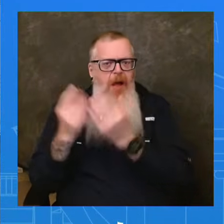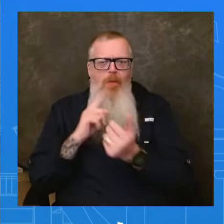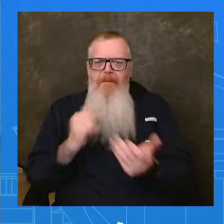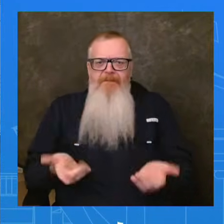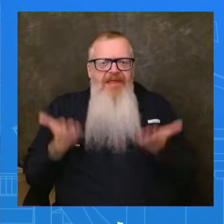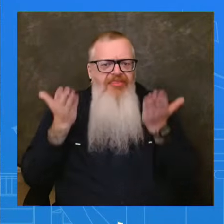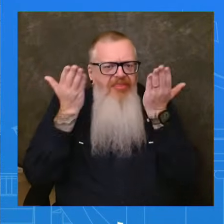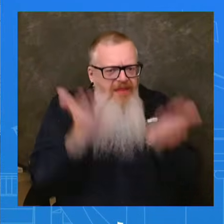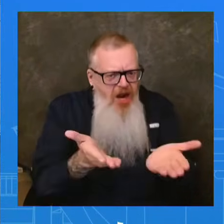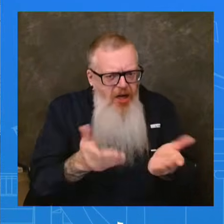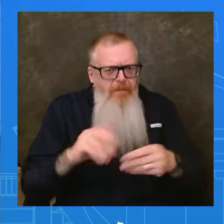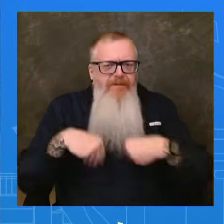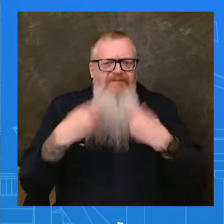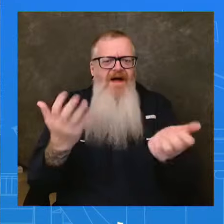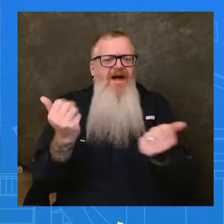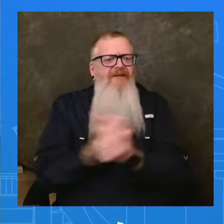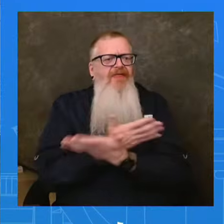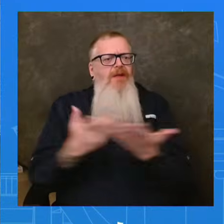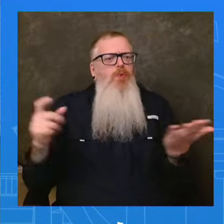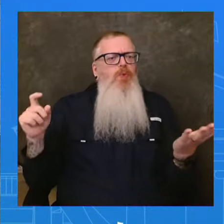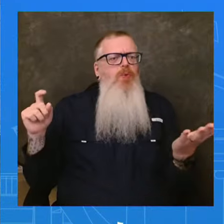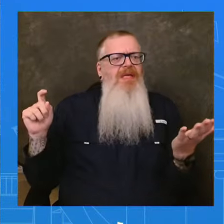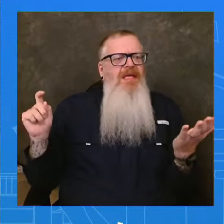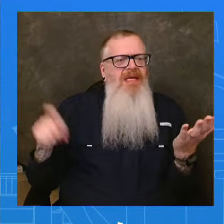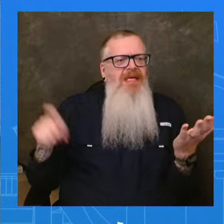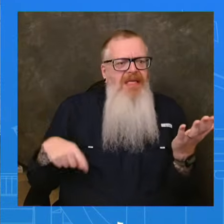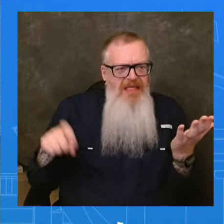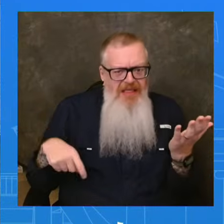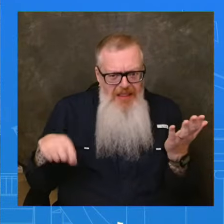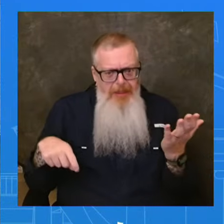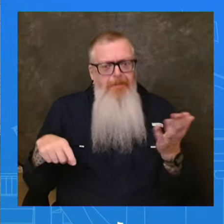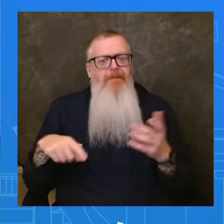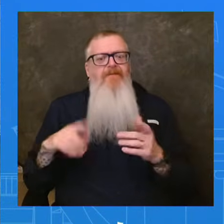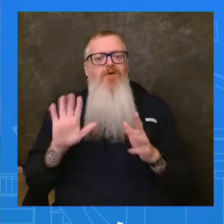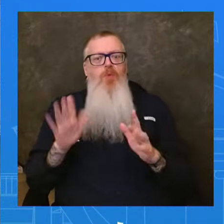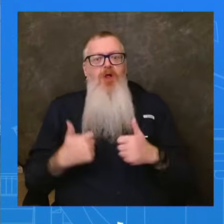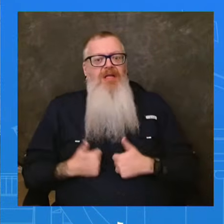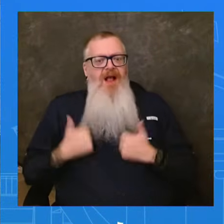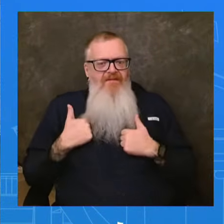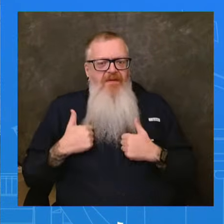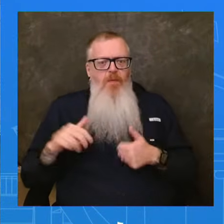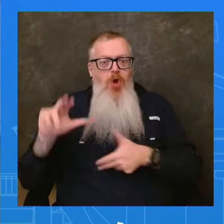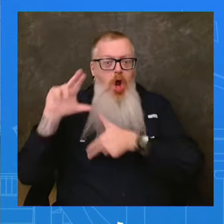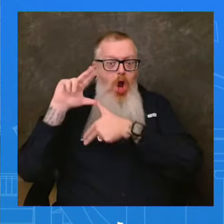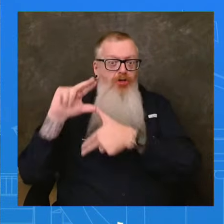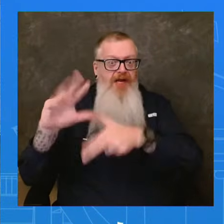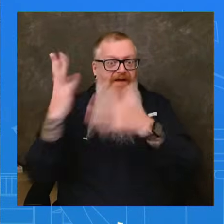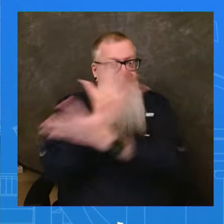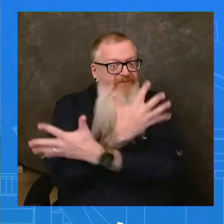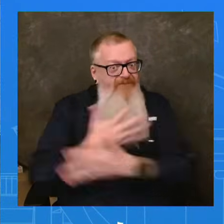and begin to stabilize the incident after the storm passes. And, again, I will be there on the ground